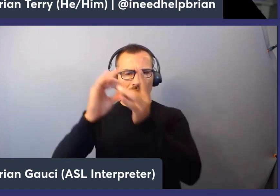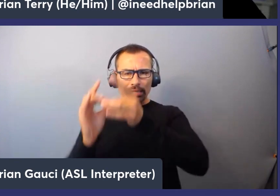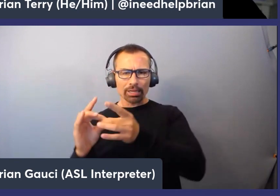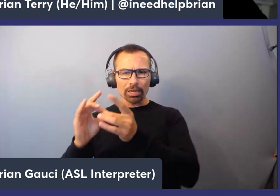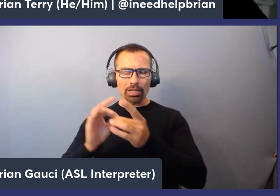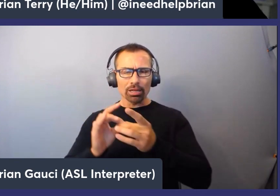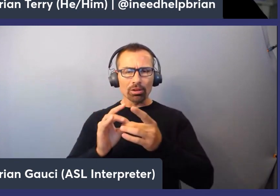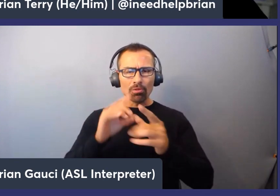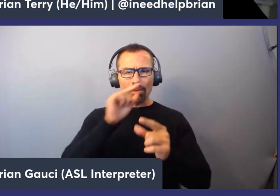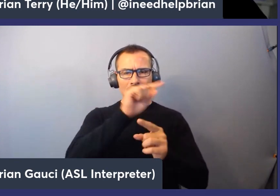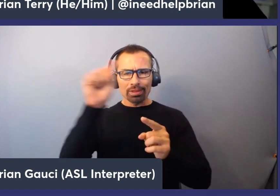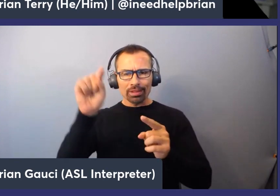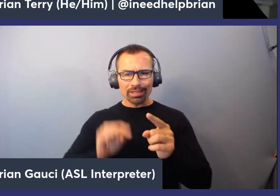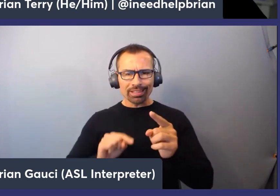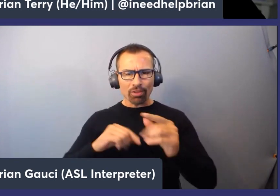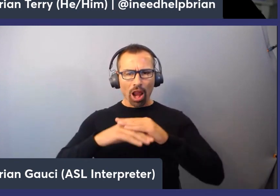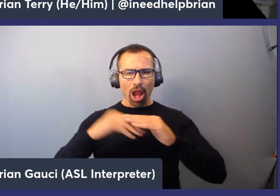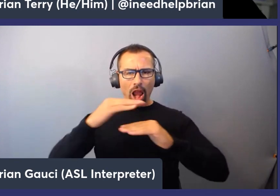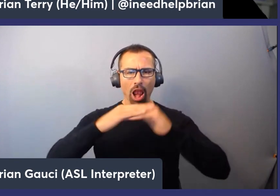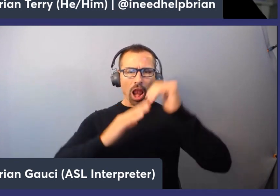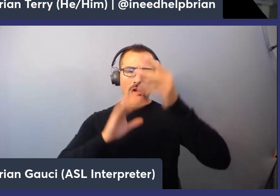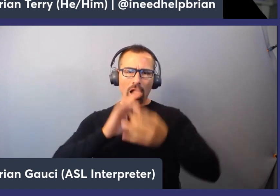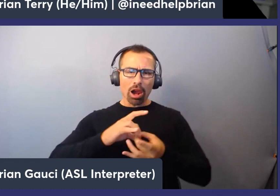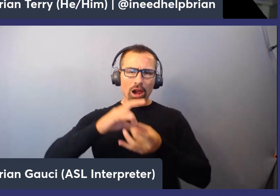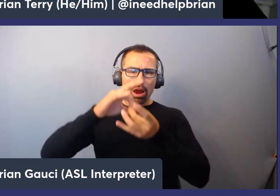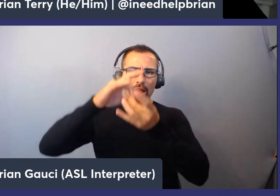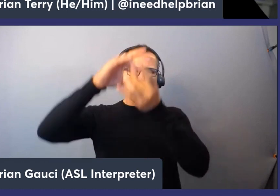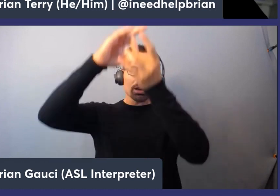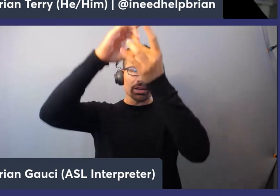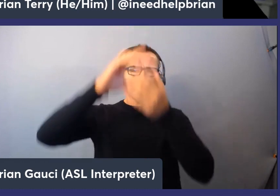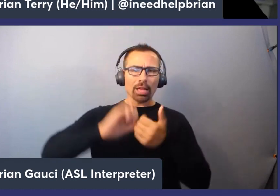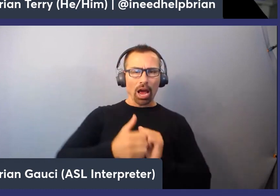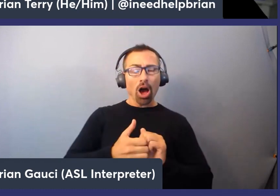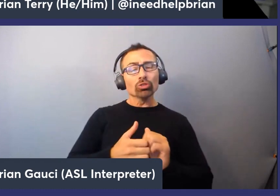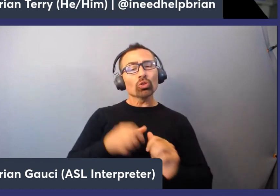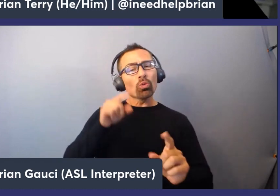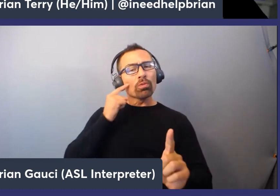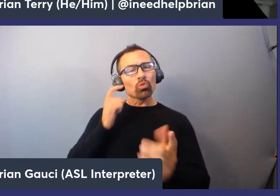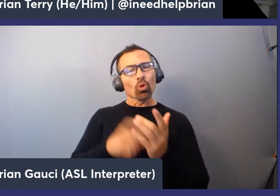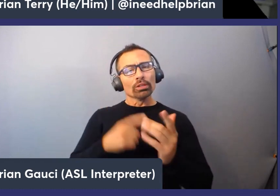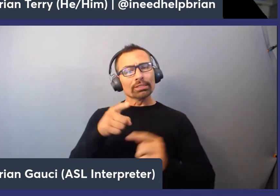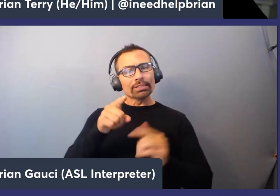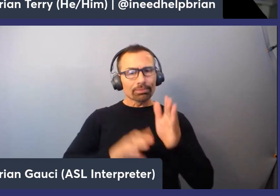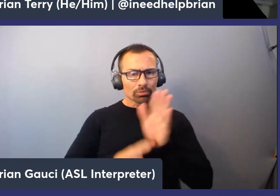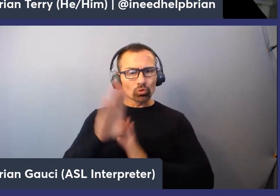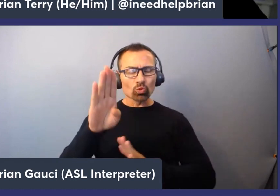is one area that we've really seen a lot of growth in lately. I know I just said a lot of things.